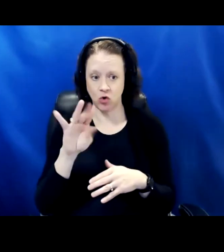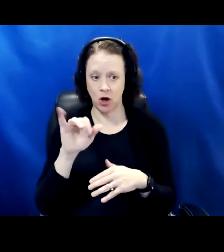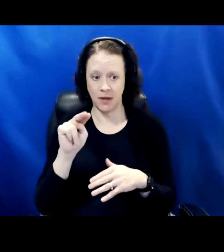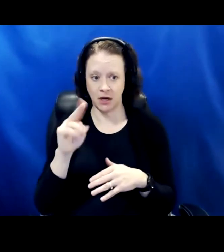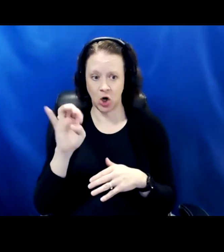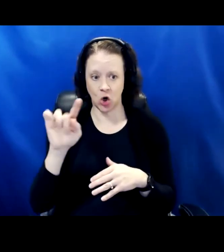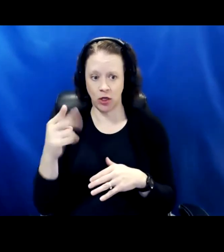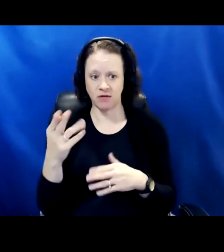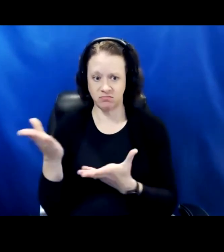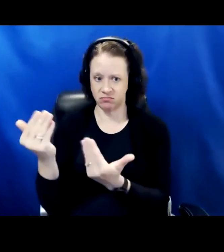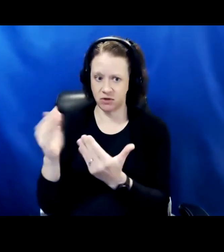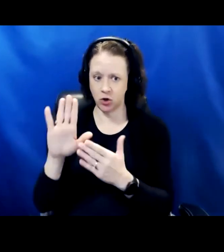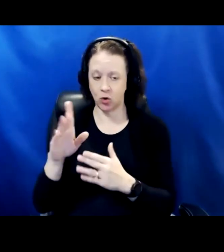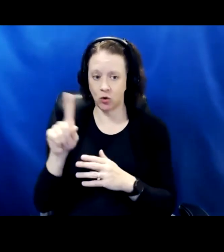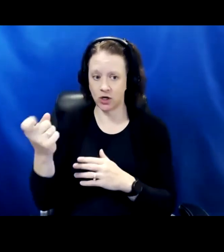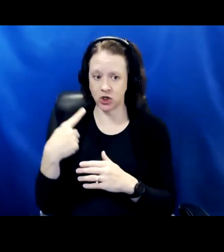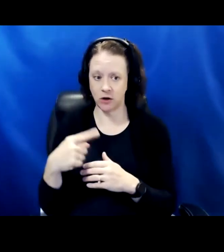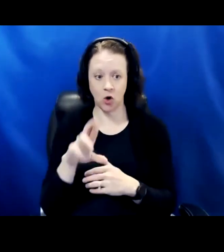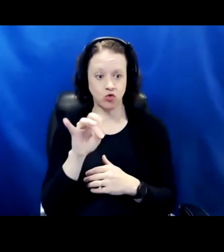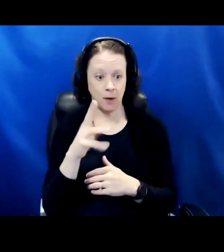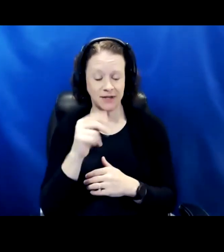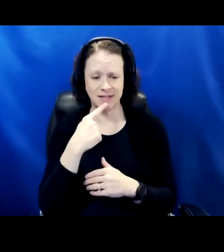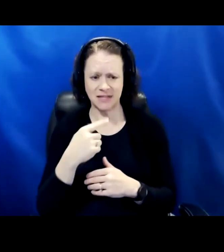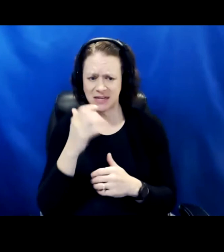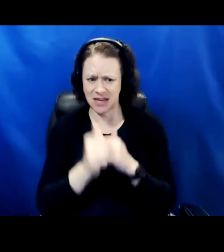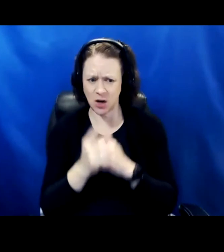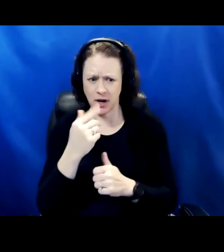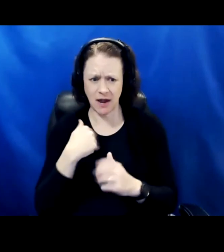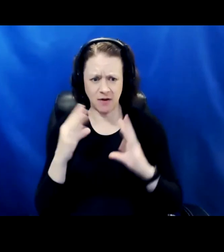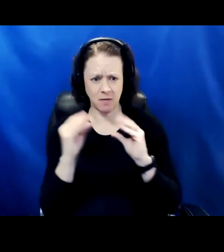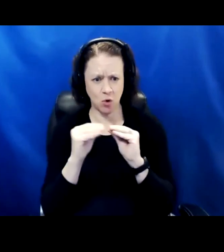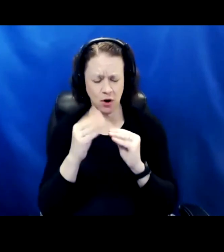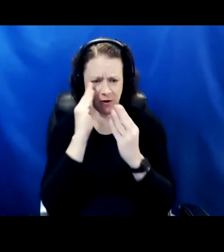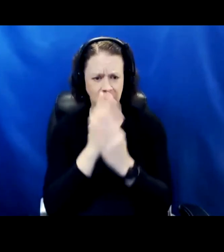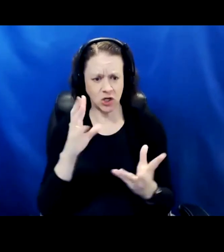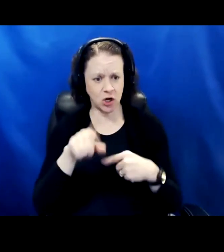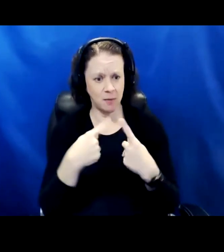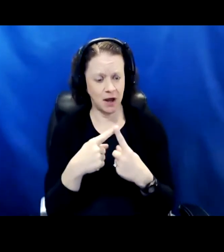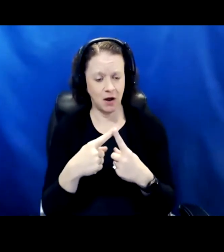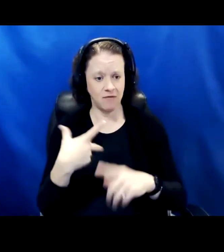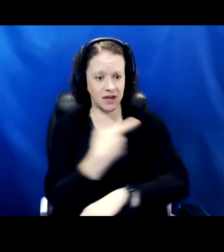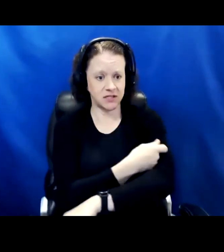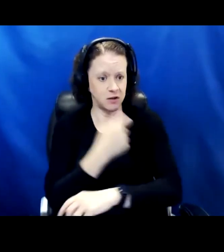Hi, I wonder if anyone has any more information about vaccines for people who need them in their homes?